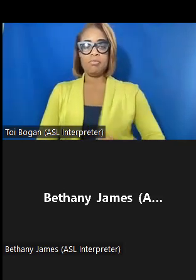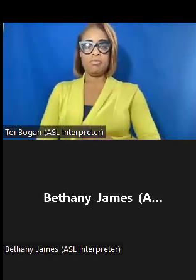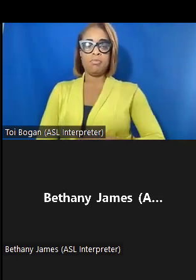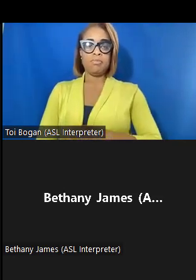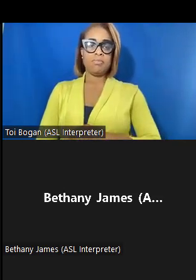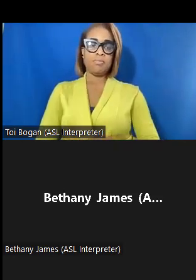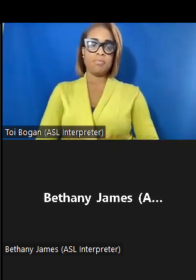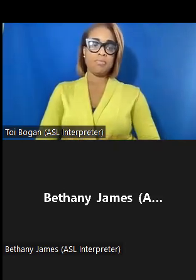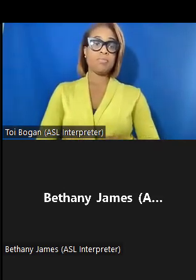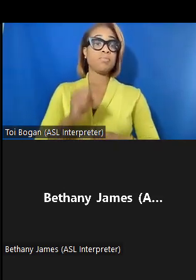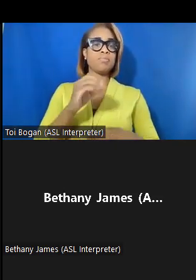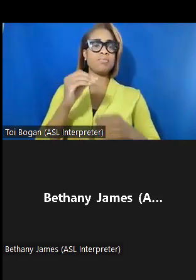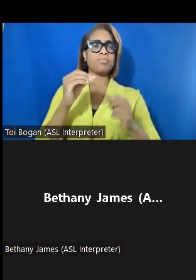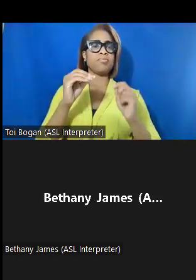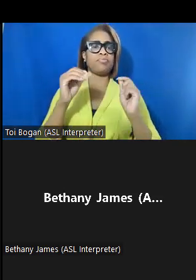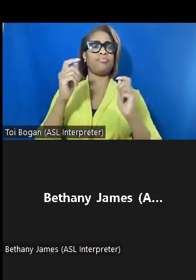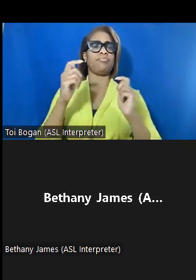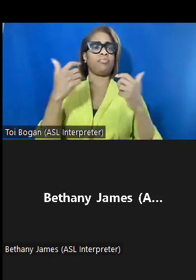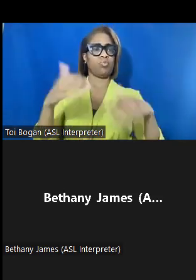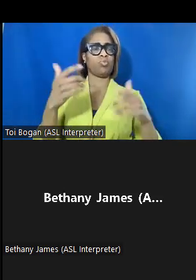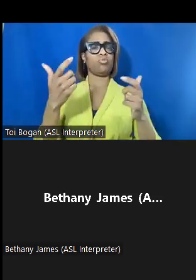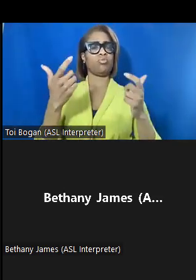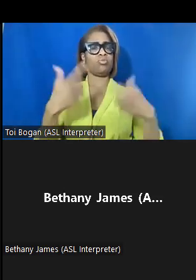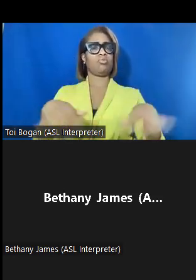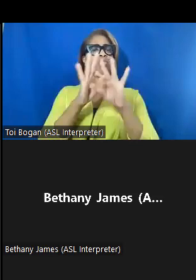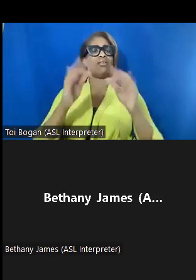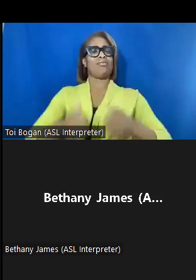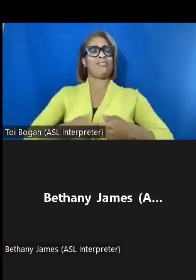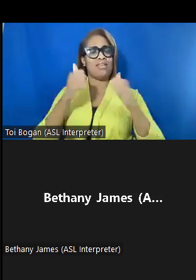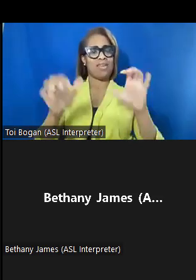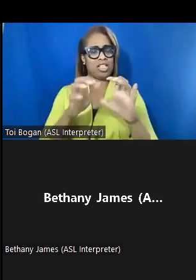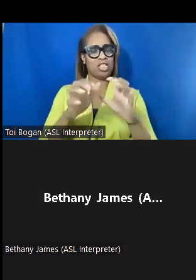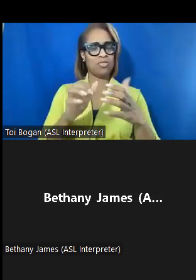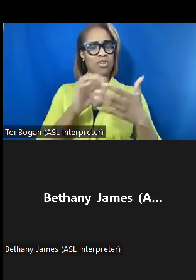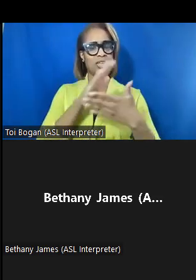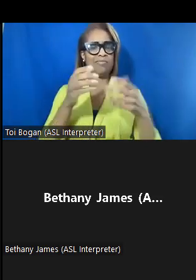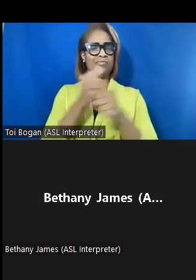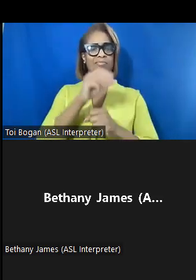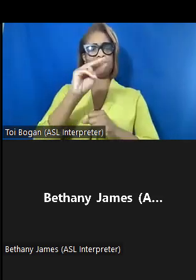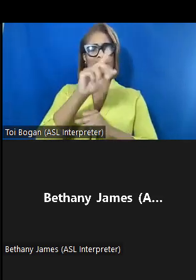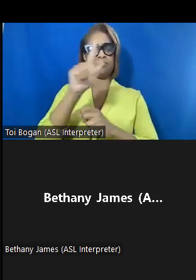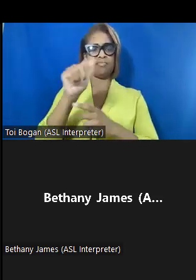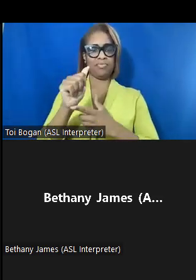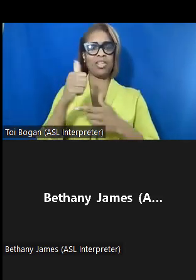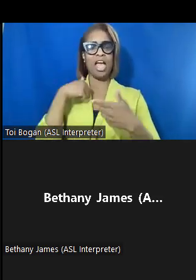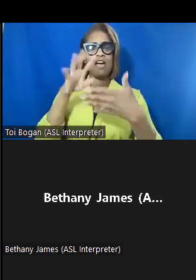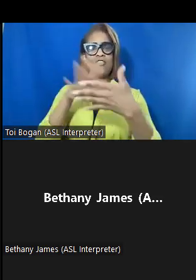So major life activities, as I gave you a few examples. Here's a list to the side. There's a chart that has caring for oneself,